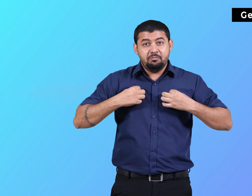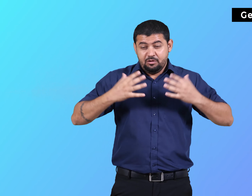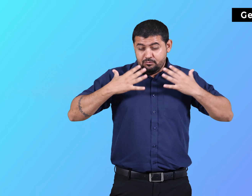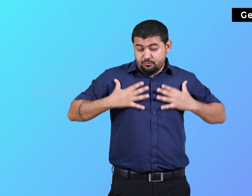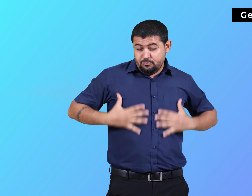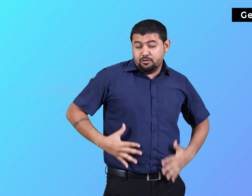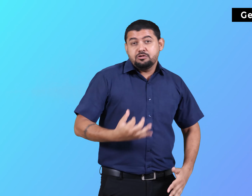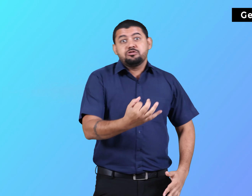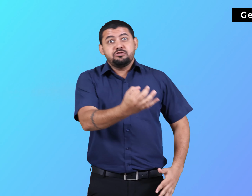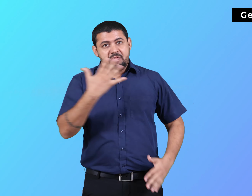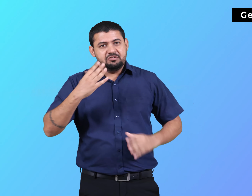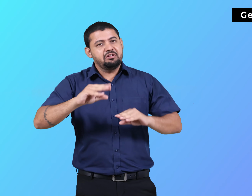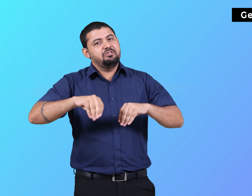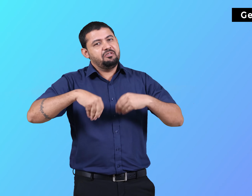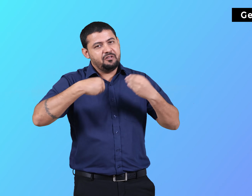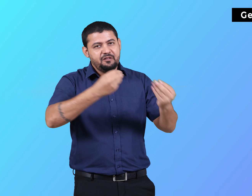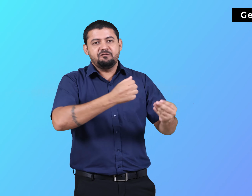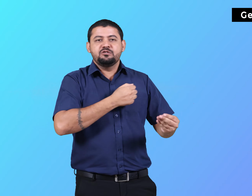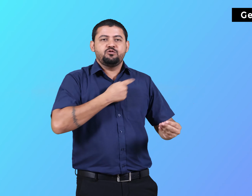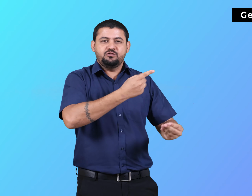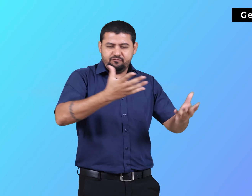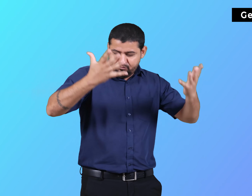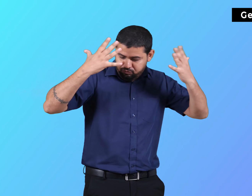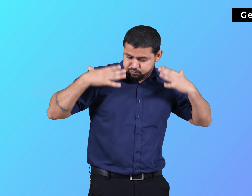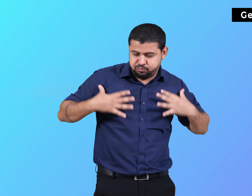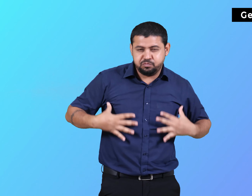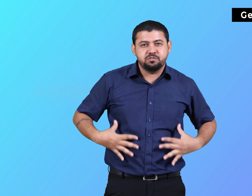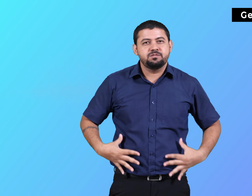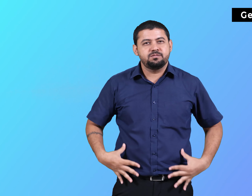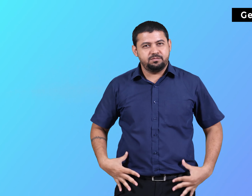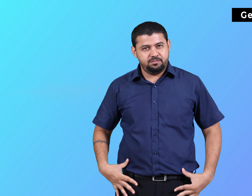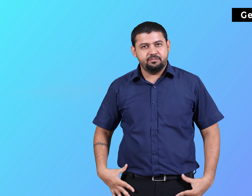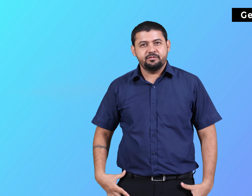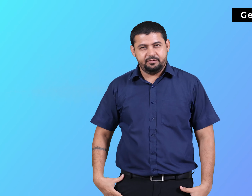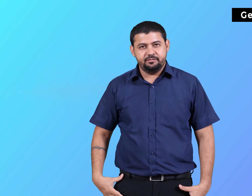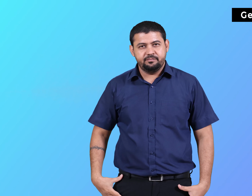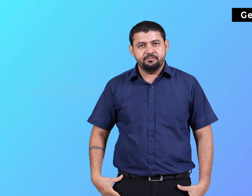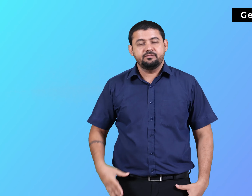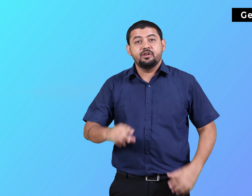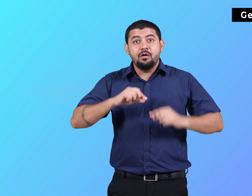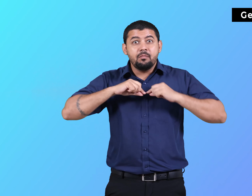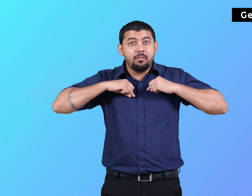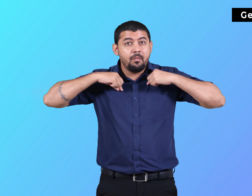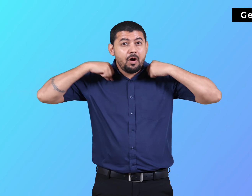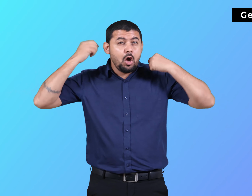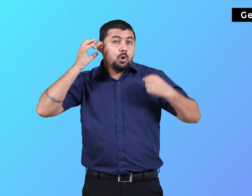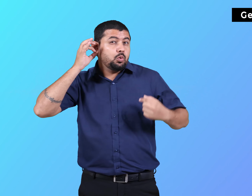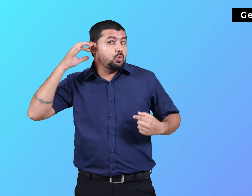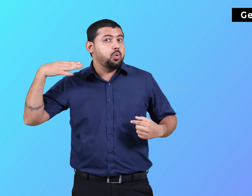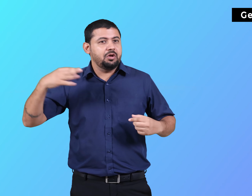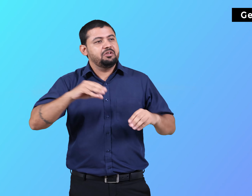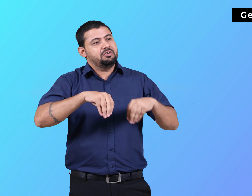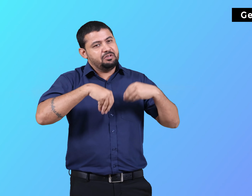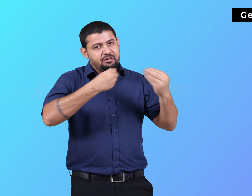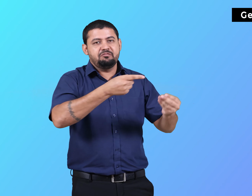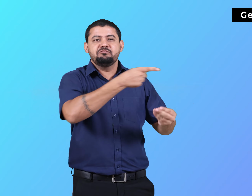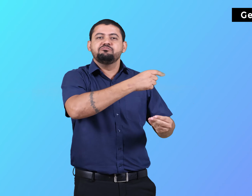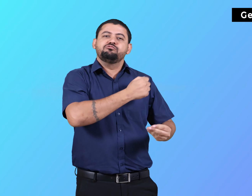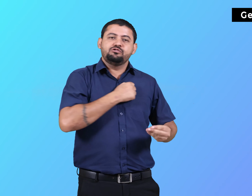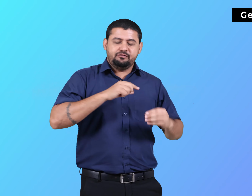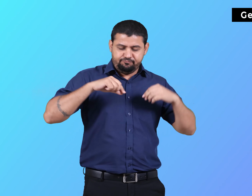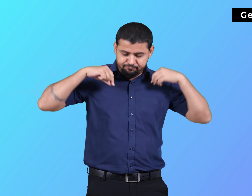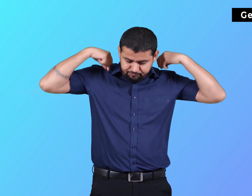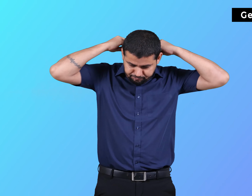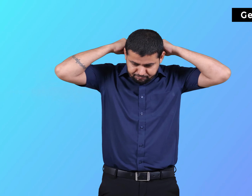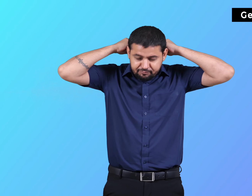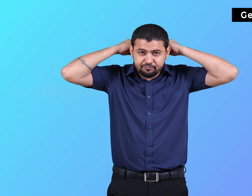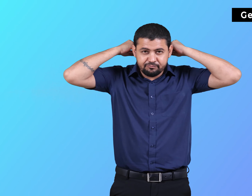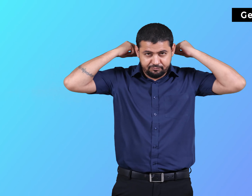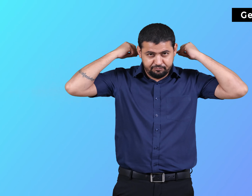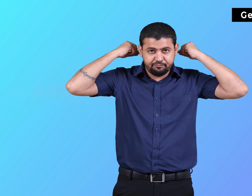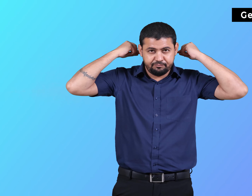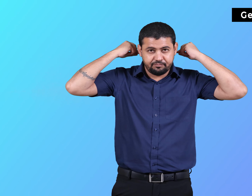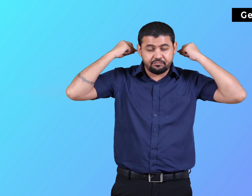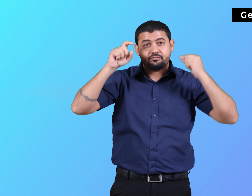He also gave Joseph a fine linen robe and put a gold chain around his neck.